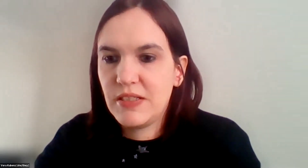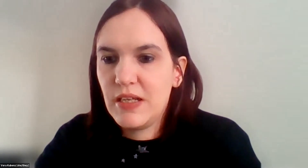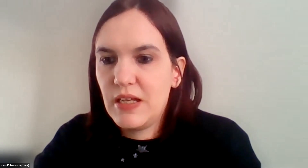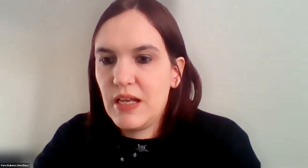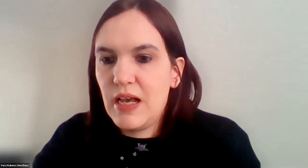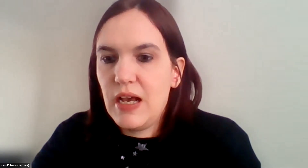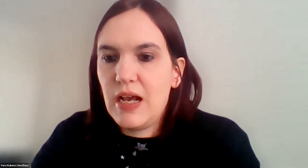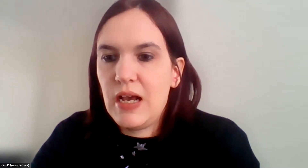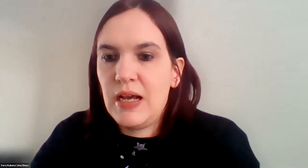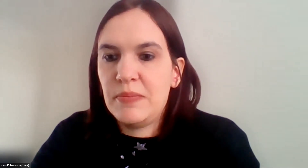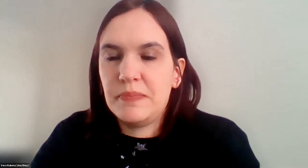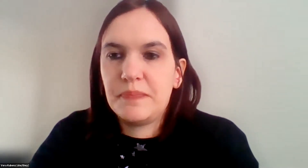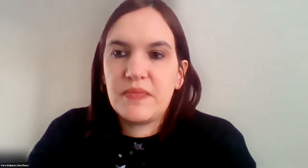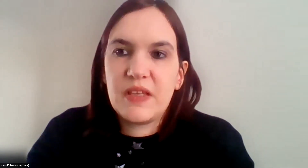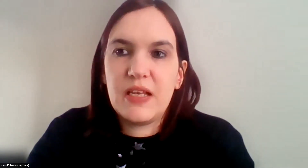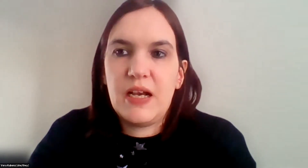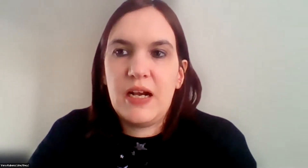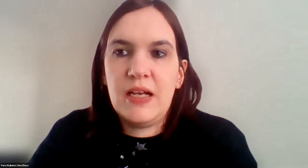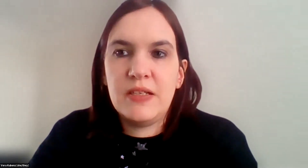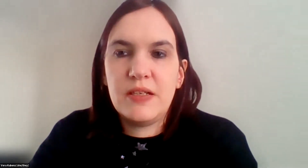us.